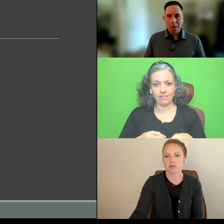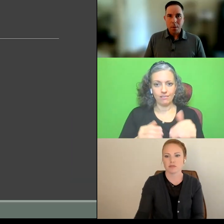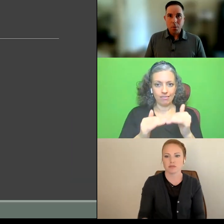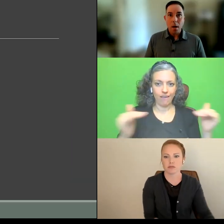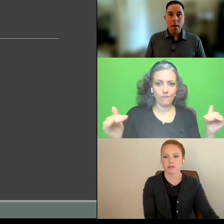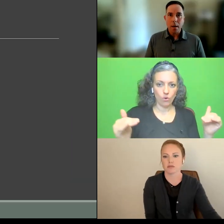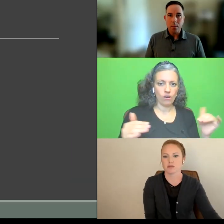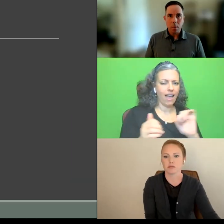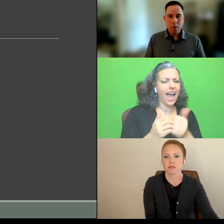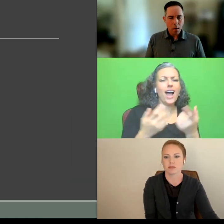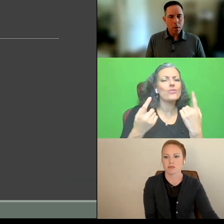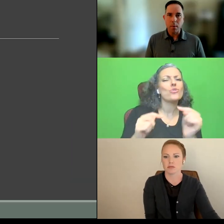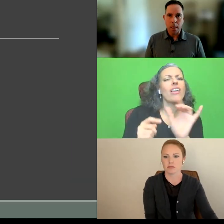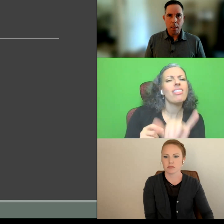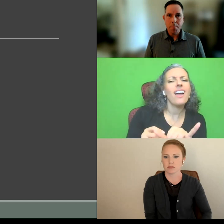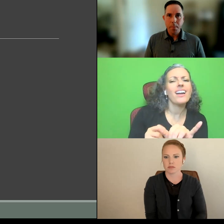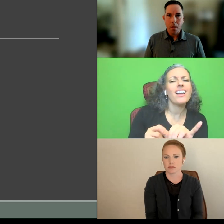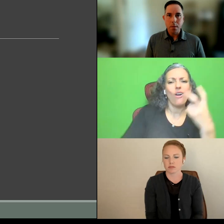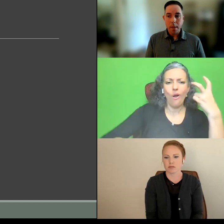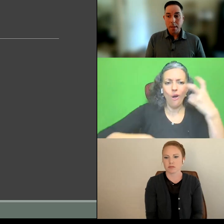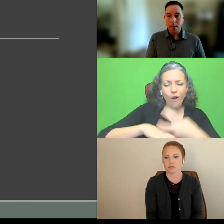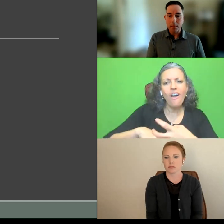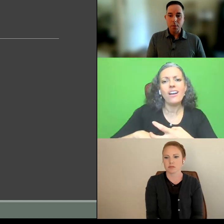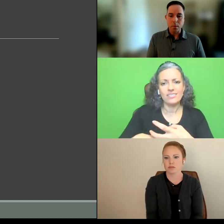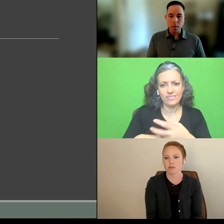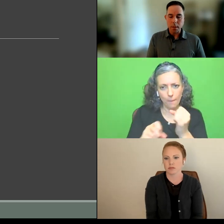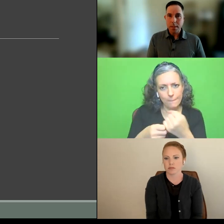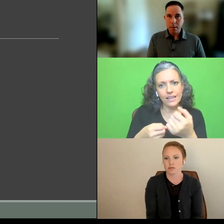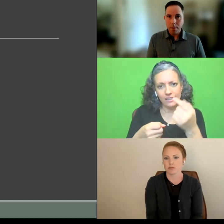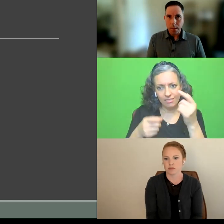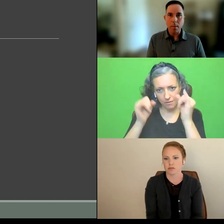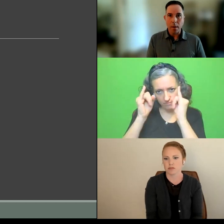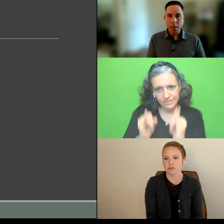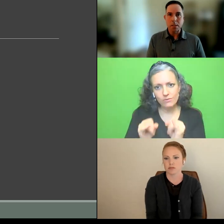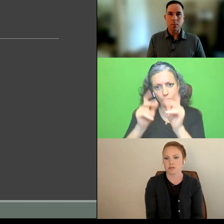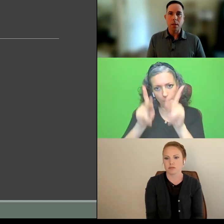how can we try as hard as we can to make that individual at least think about accessibility?